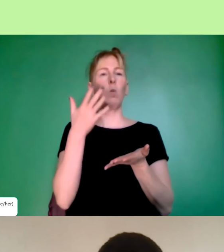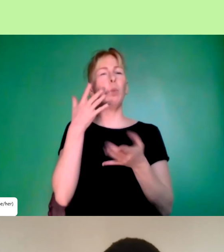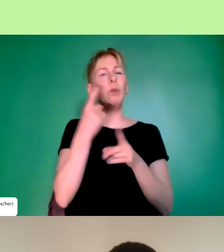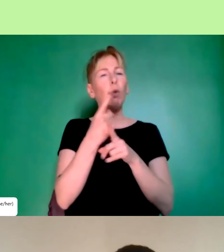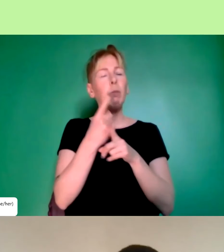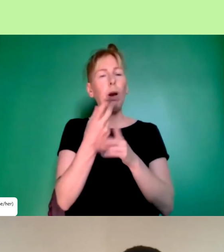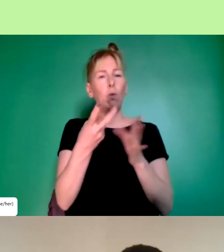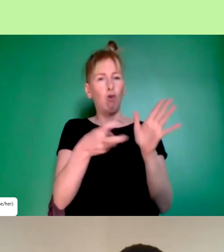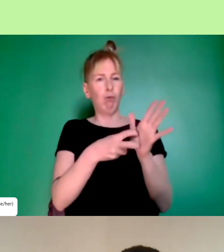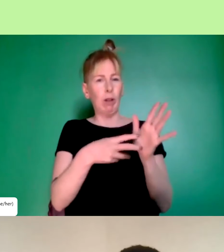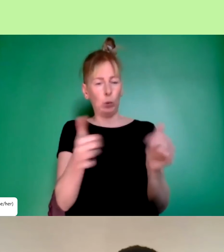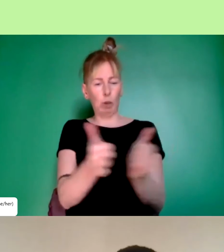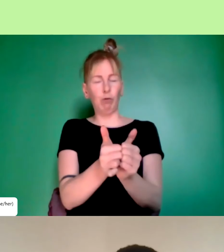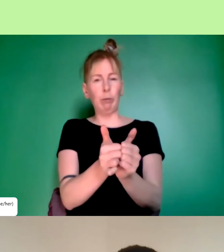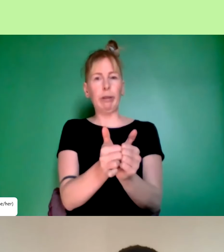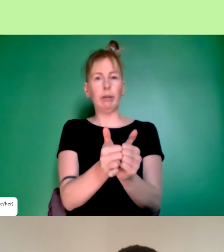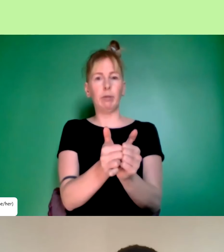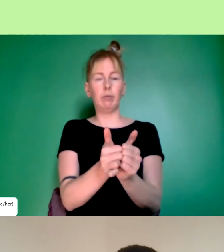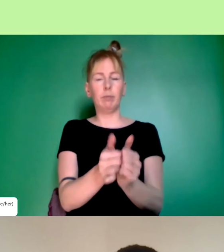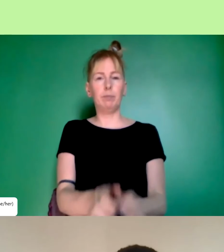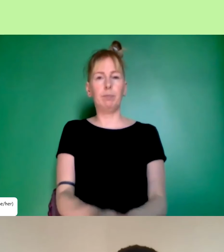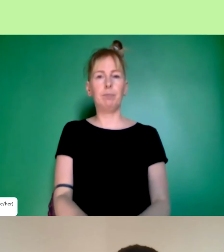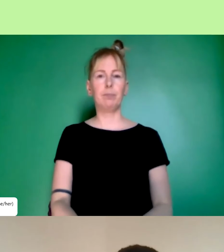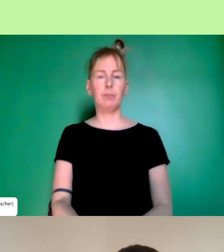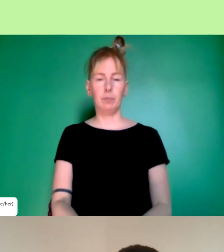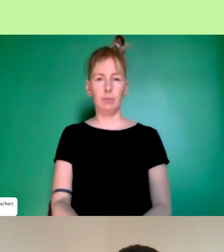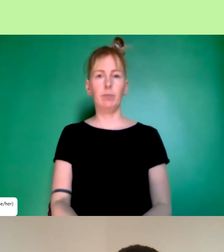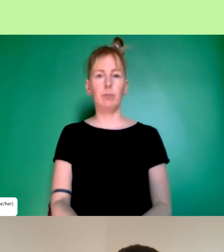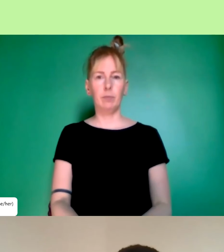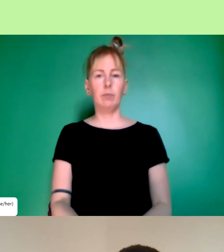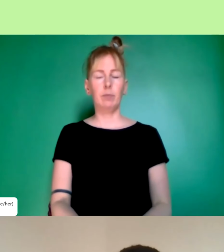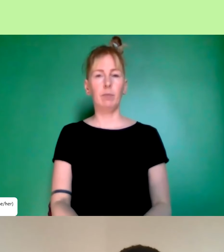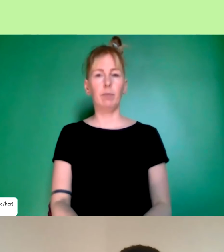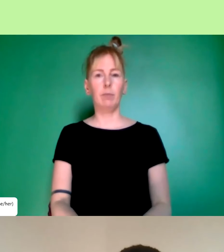need to really do that work of thing about like, because contract documents bind you